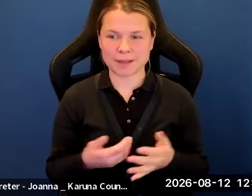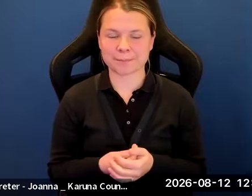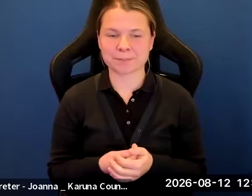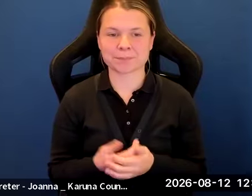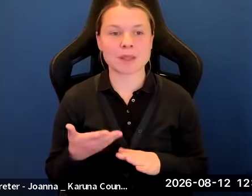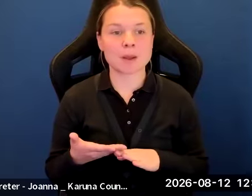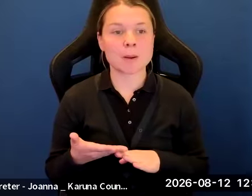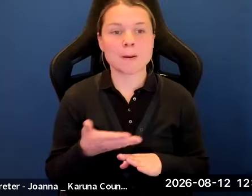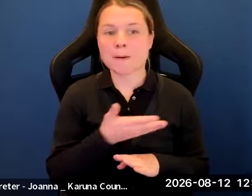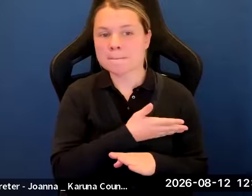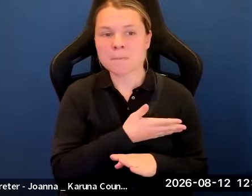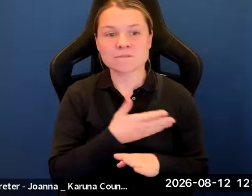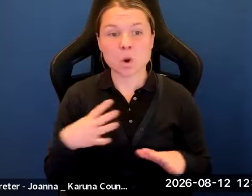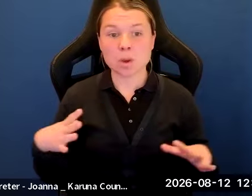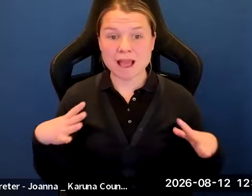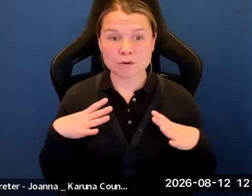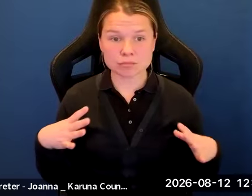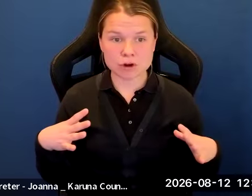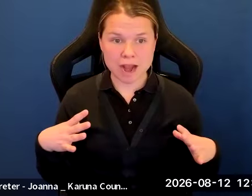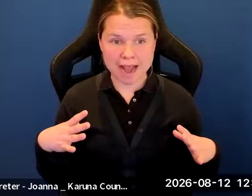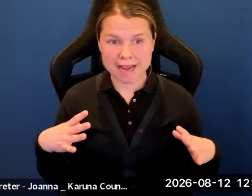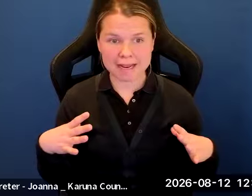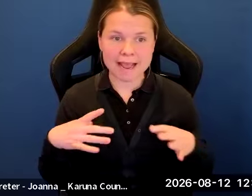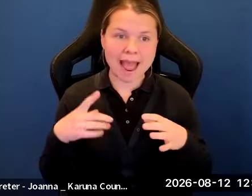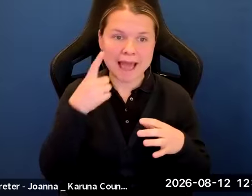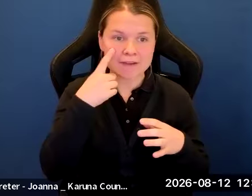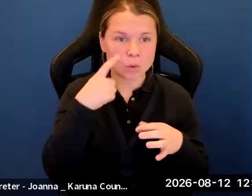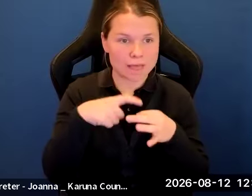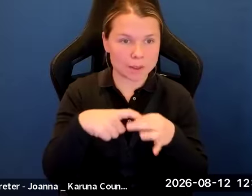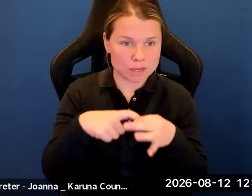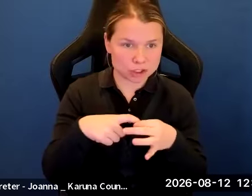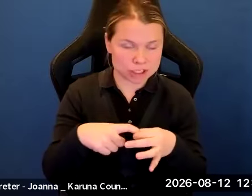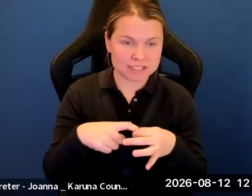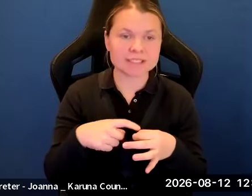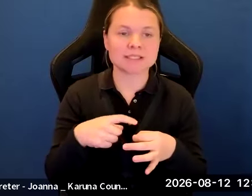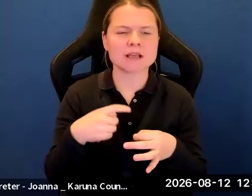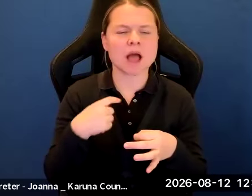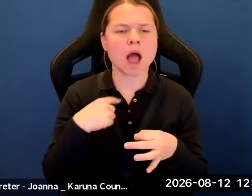that have been updated. All right. So